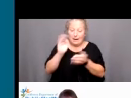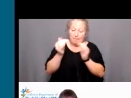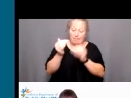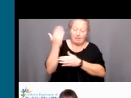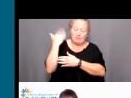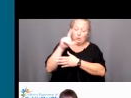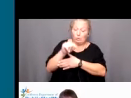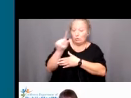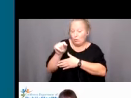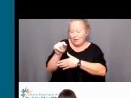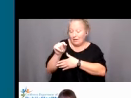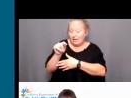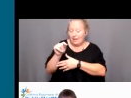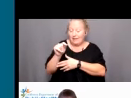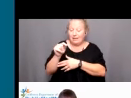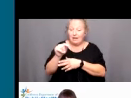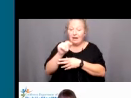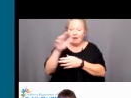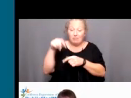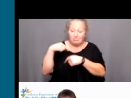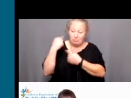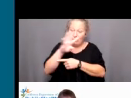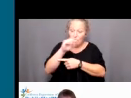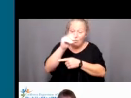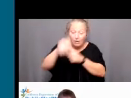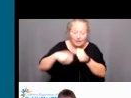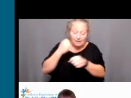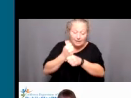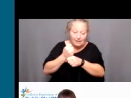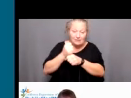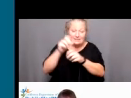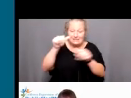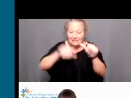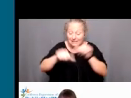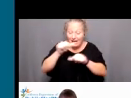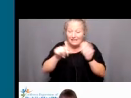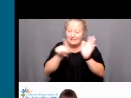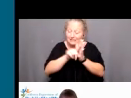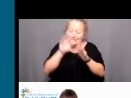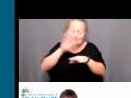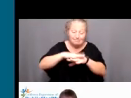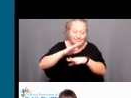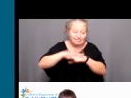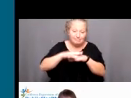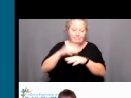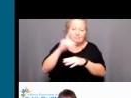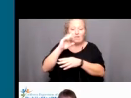despite more than 40 years of scientific alarm bells urging emissions reductions. The